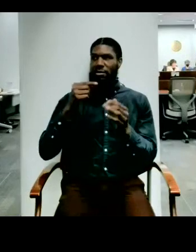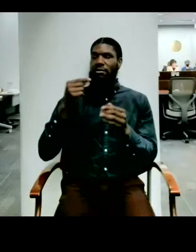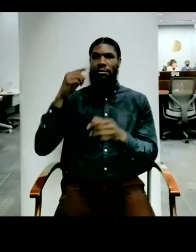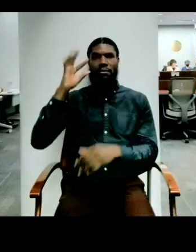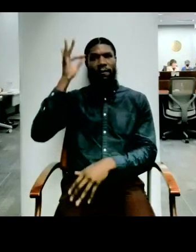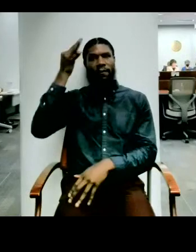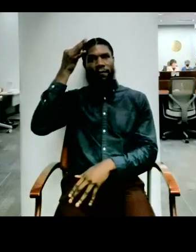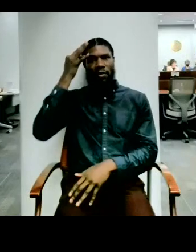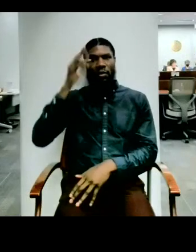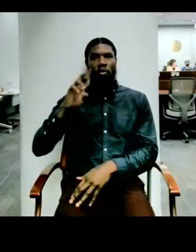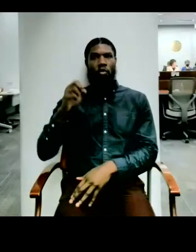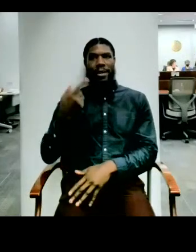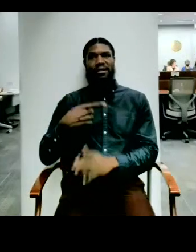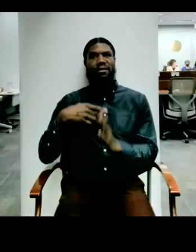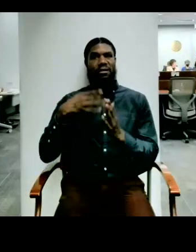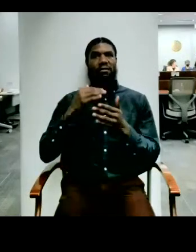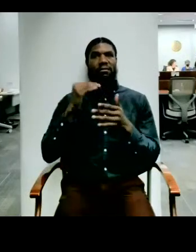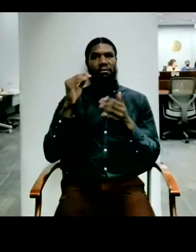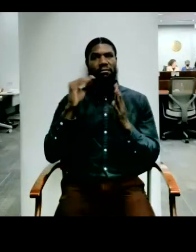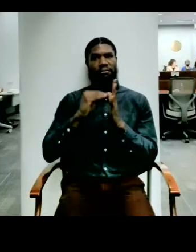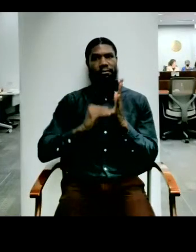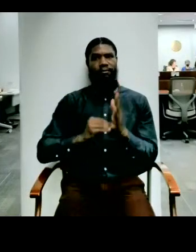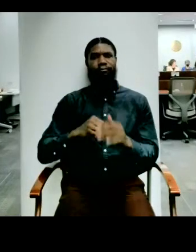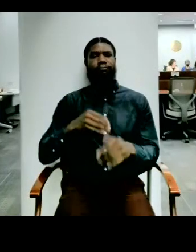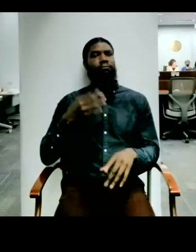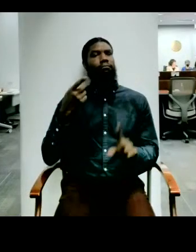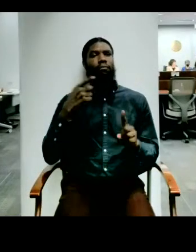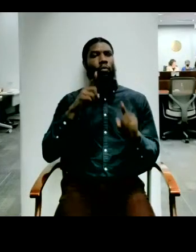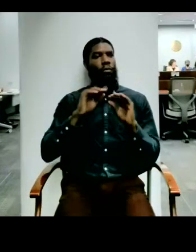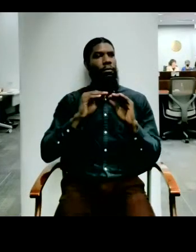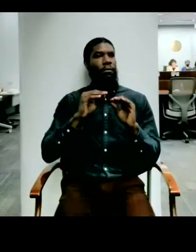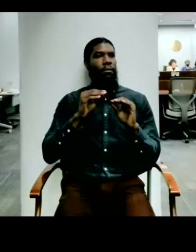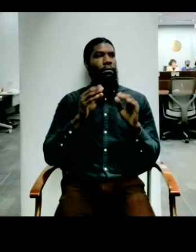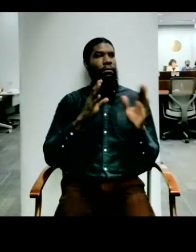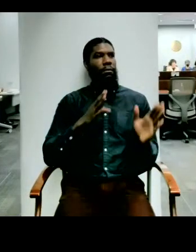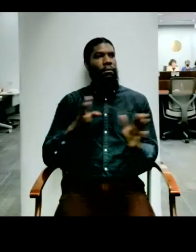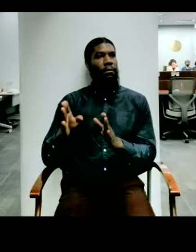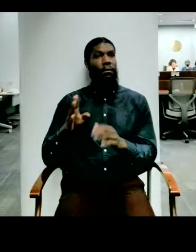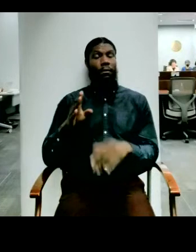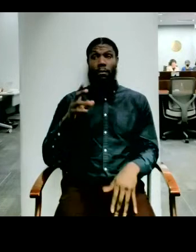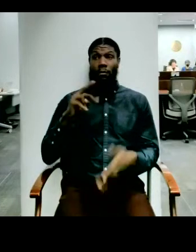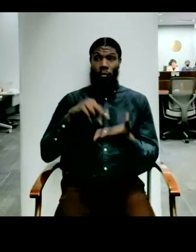A point of order Chair, are you ruling Commissioner's Lucas out of order?